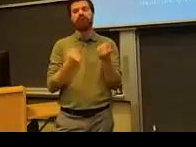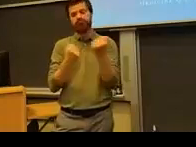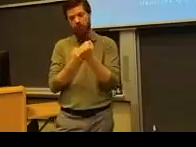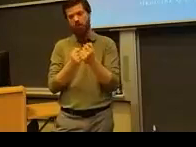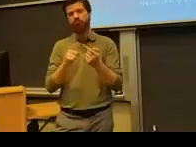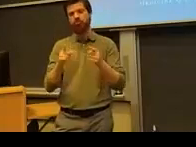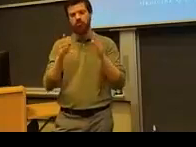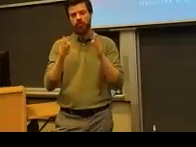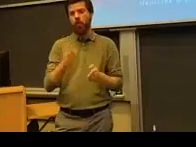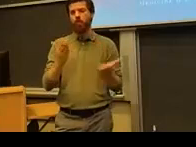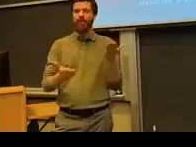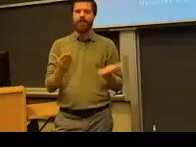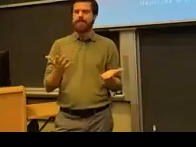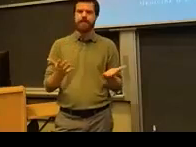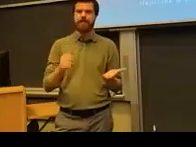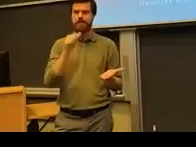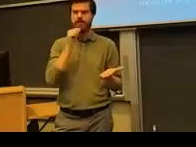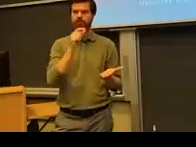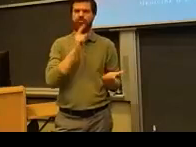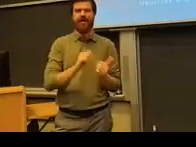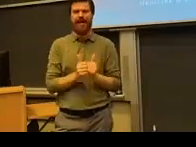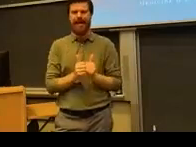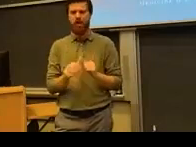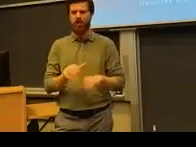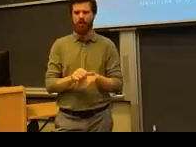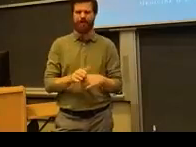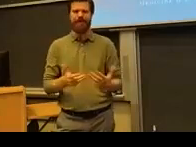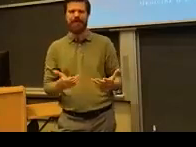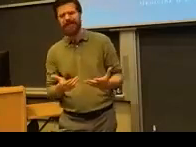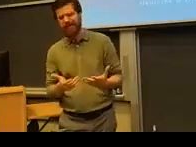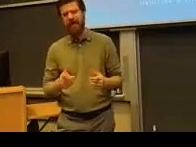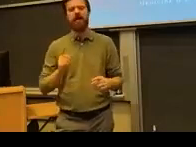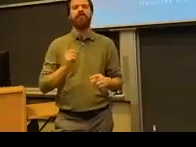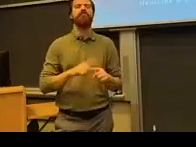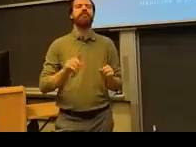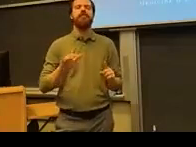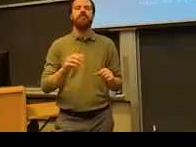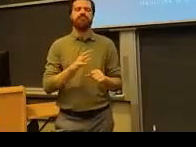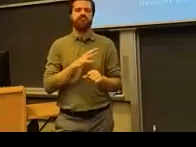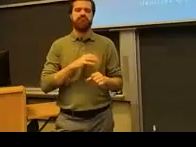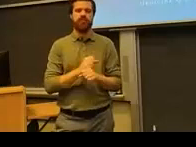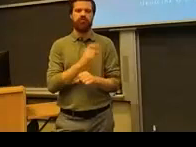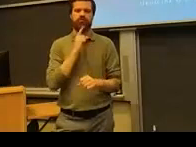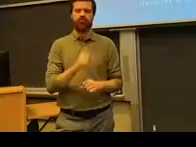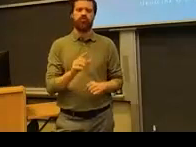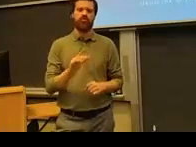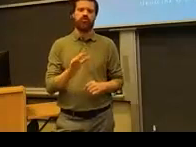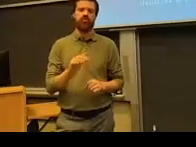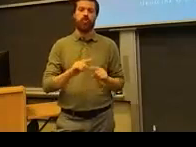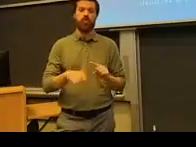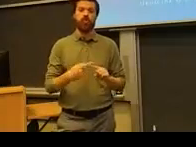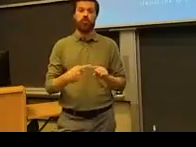don't know how to get those appointments um but just making sure that when I am called that it